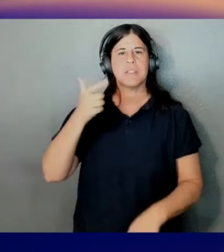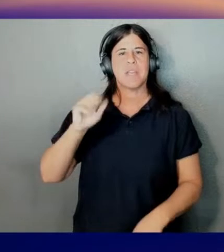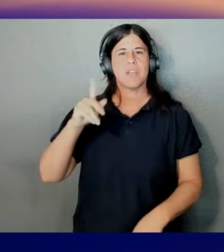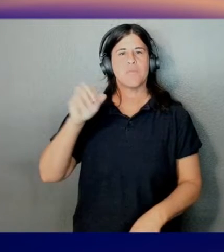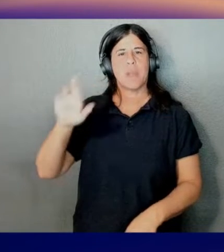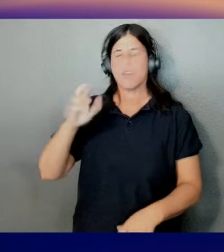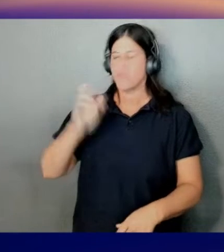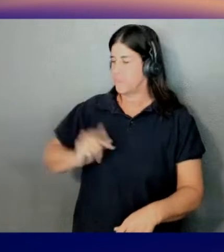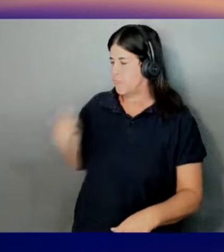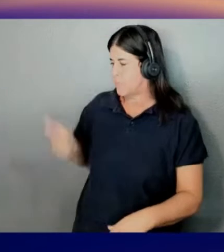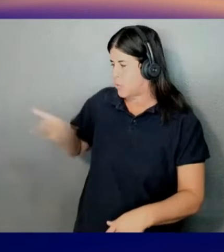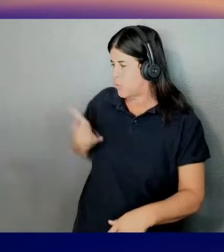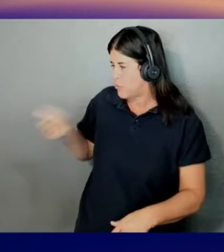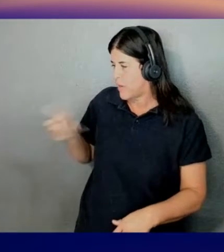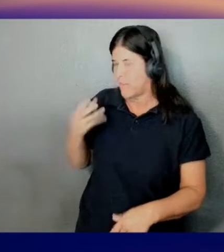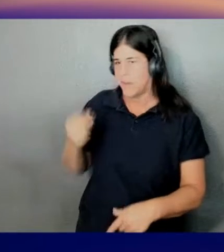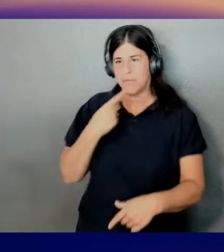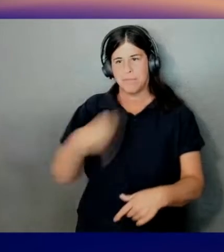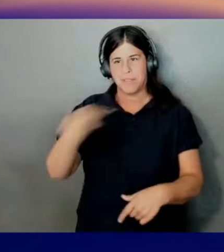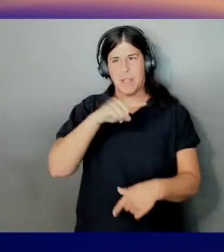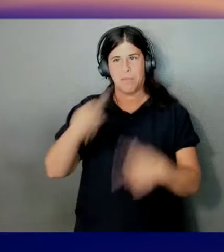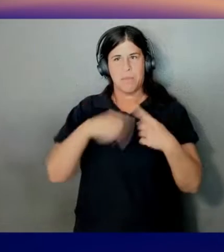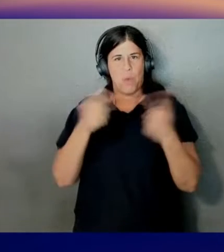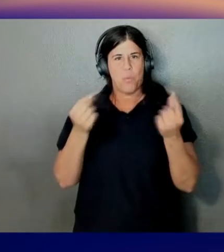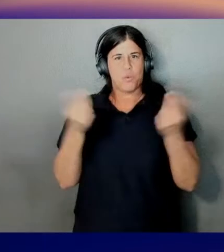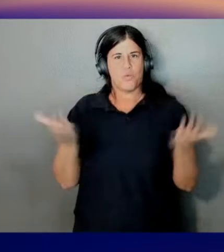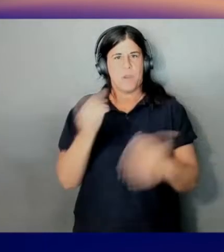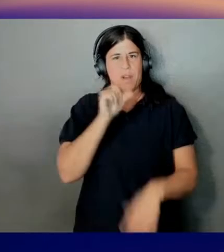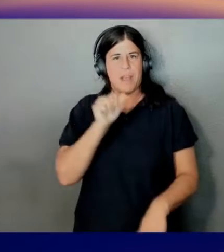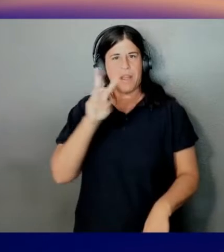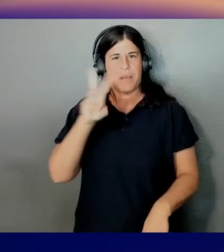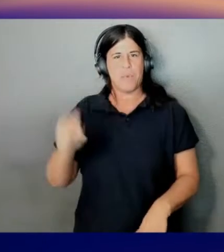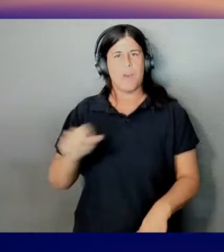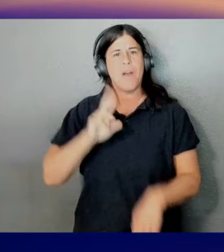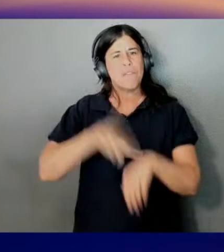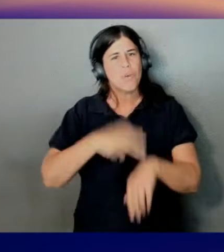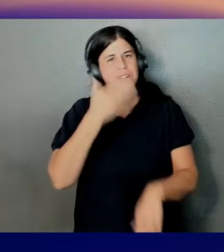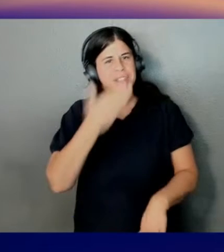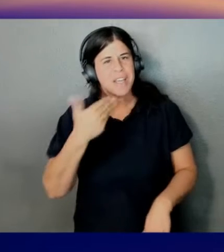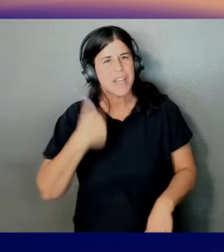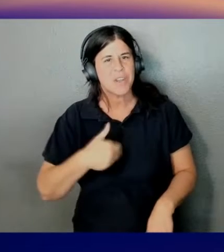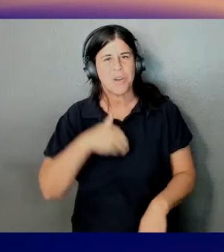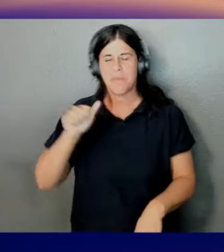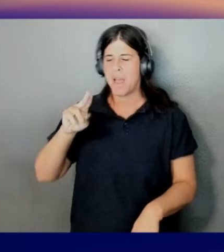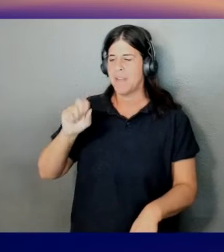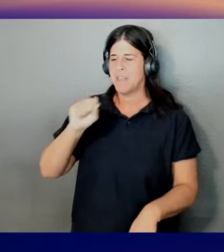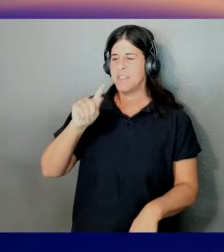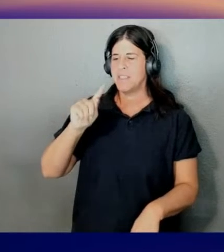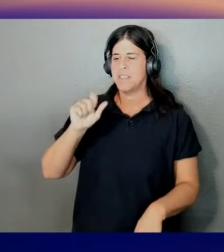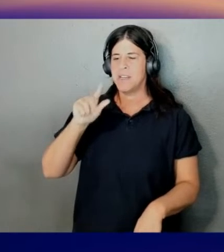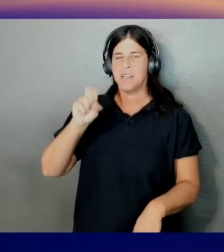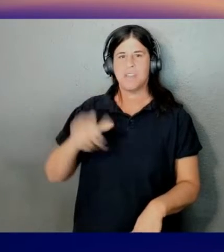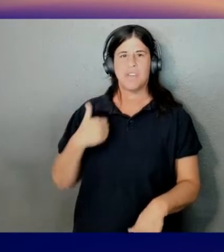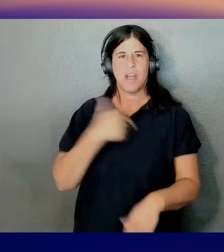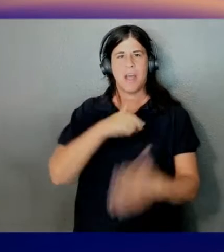and tell viewers a little bit about what you do at AWS. Of course, thank you. Hi, I'm Anastasia. I'm a machine learning specialist solutions architect